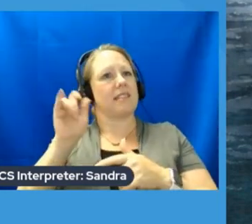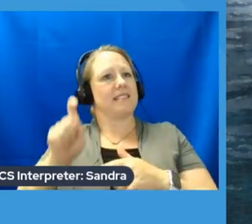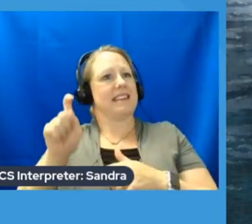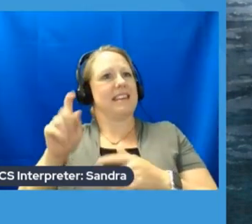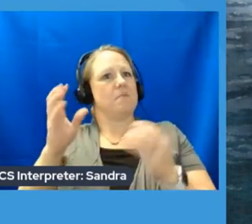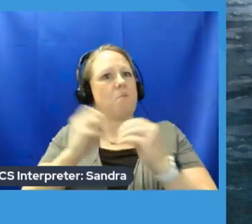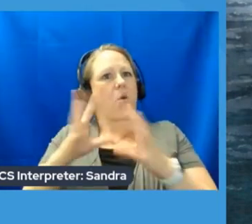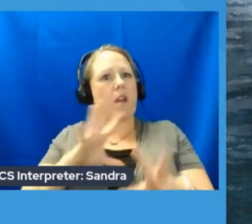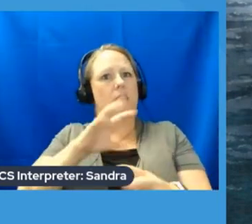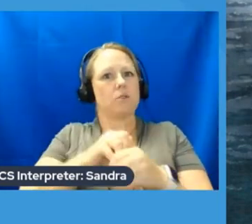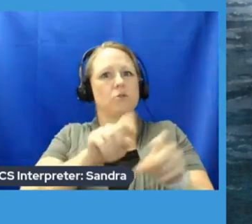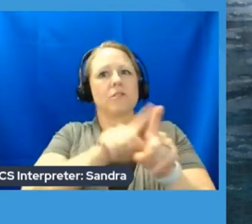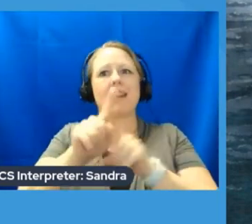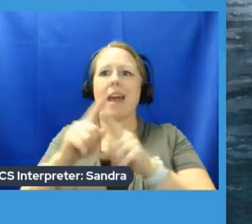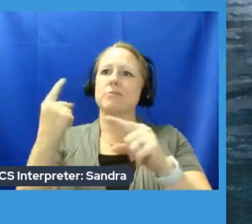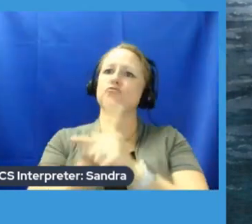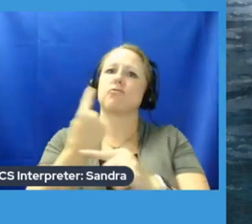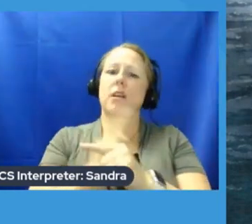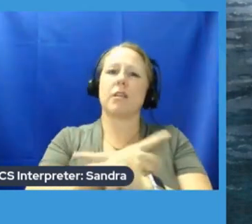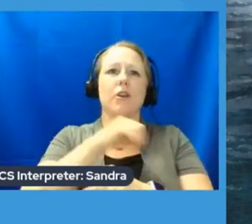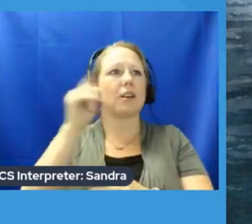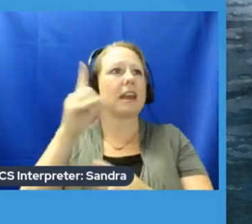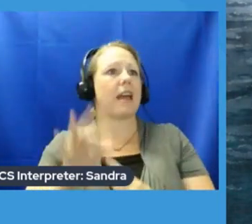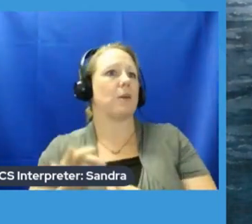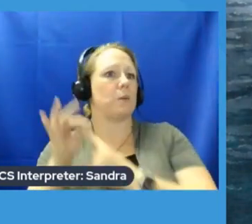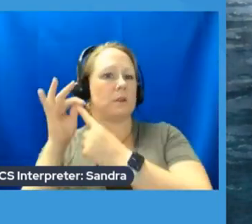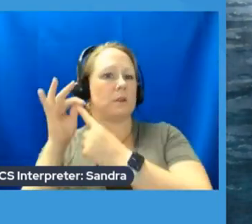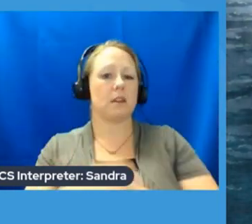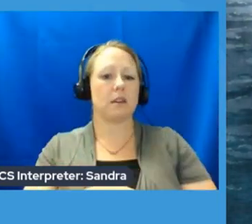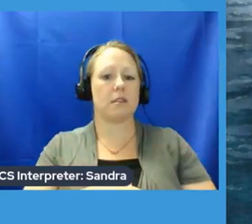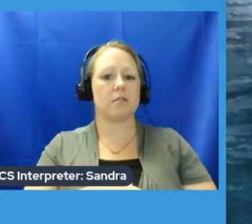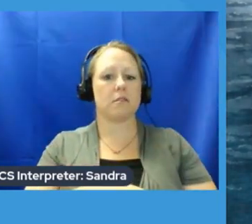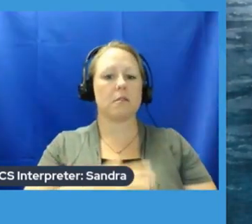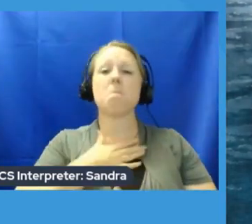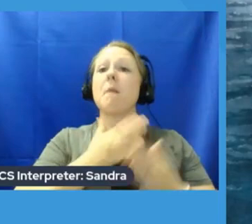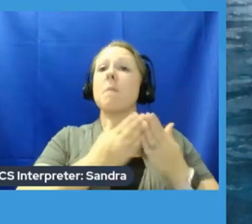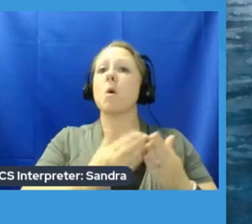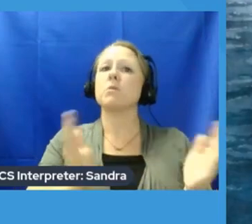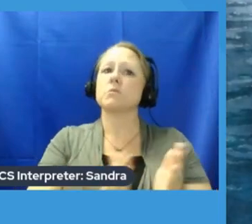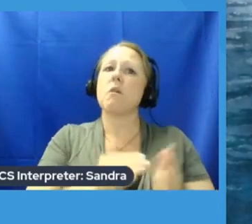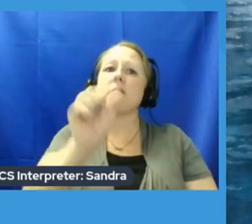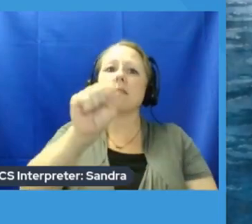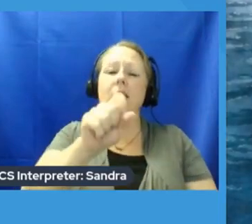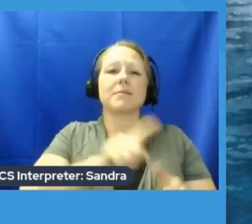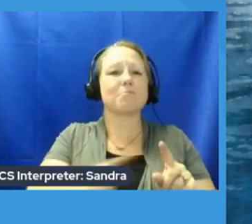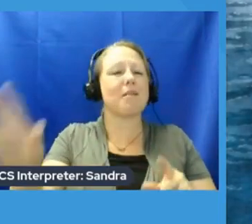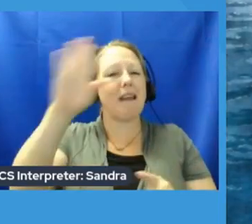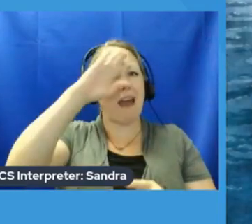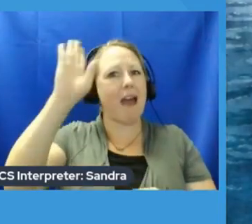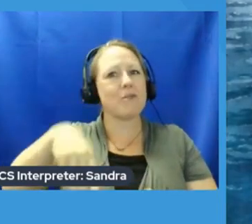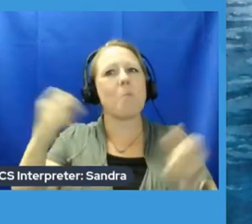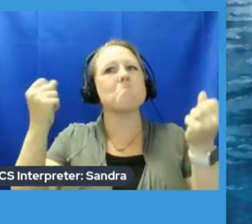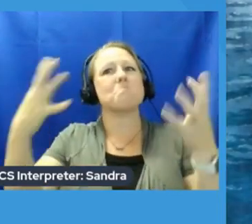but I also know that my boat is not the only boat. I have many partners in this work including you.